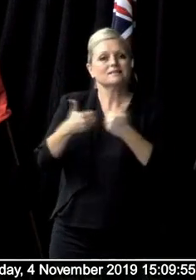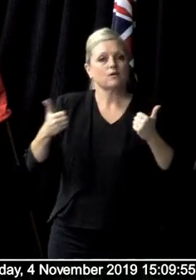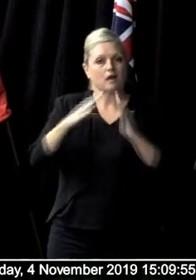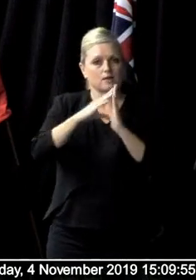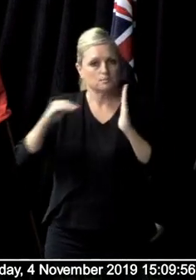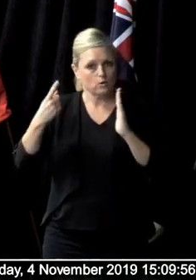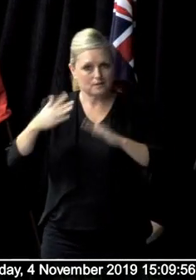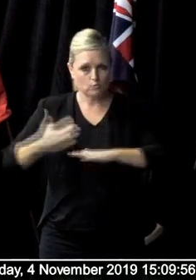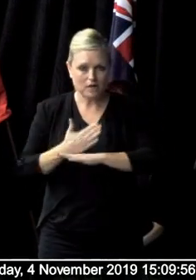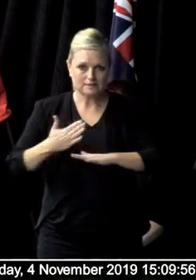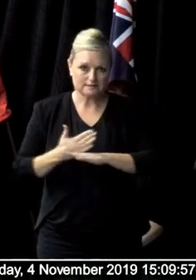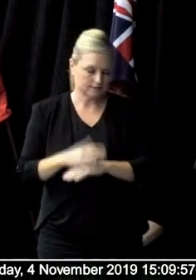No.